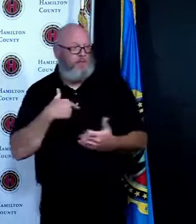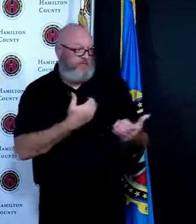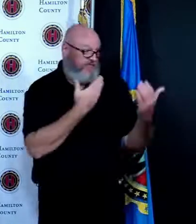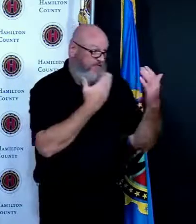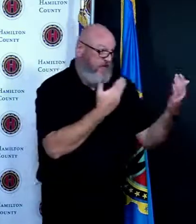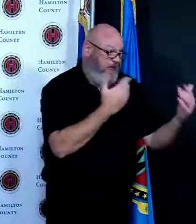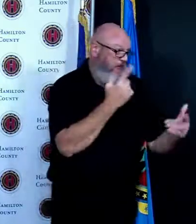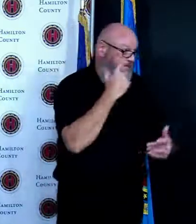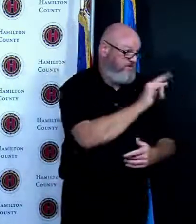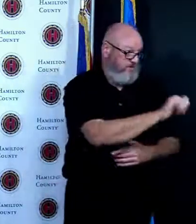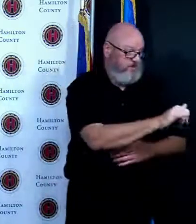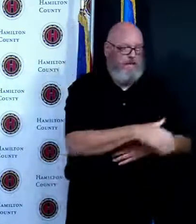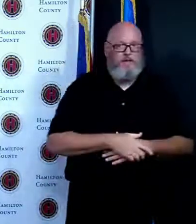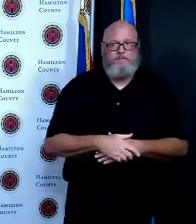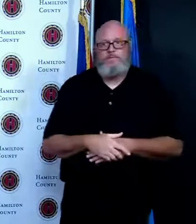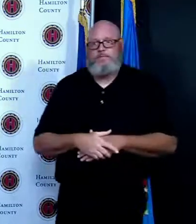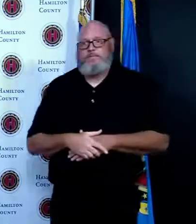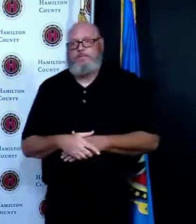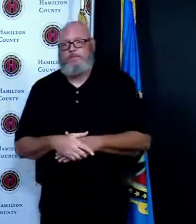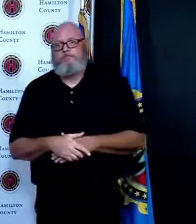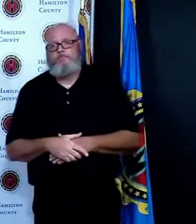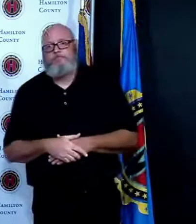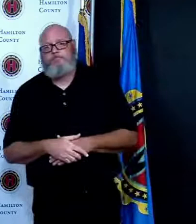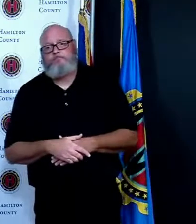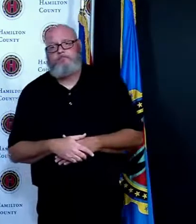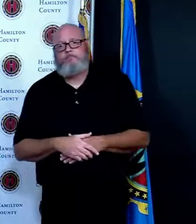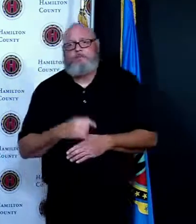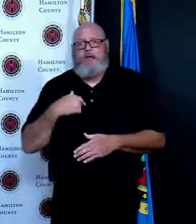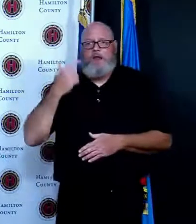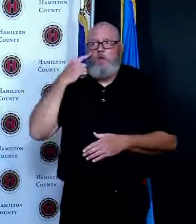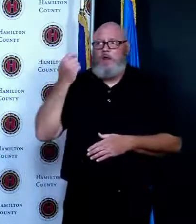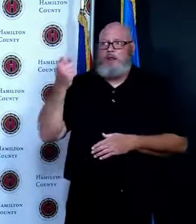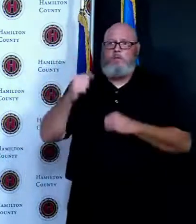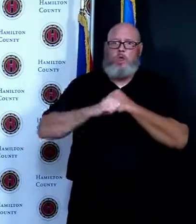I know we've gone a little longer than usual but I think it's been really useful information